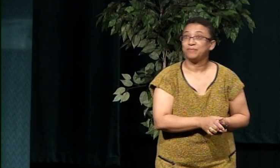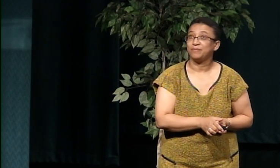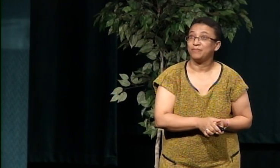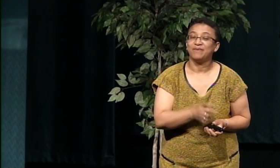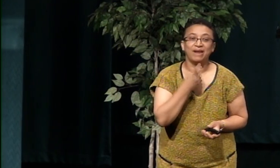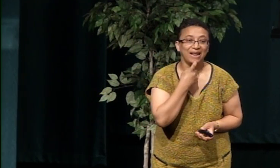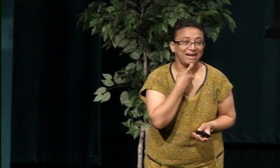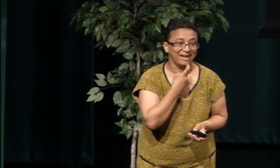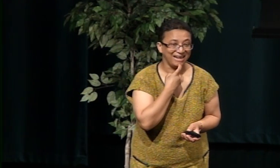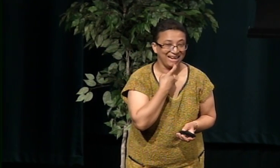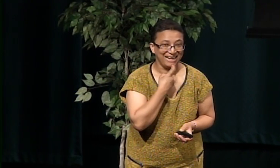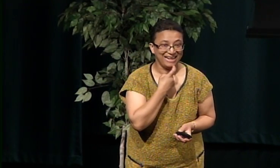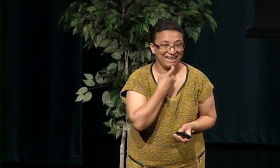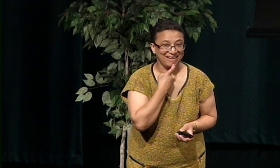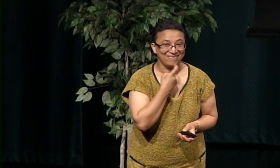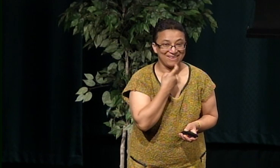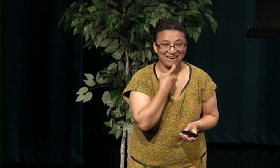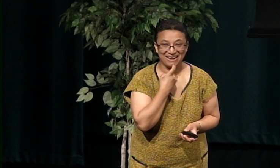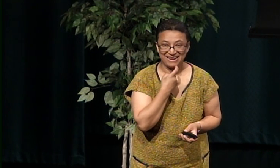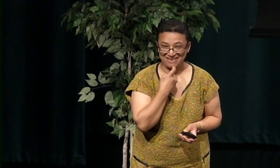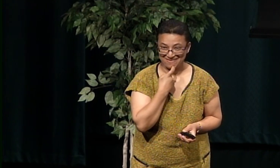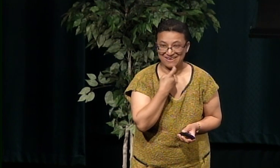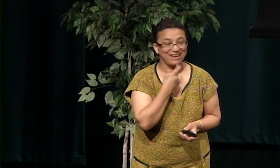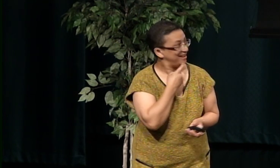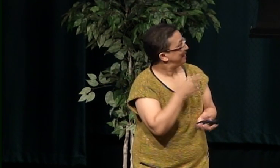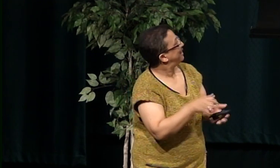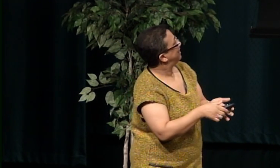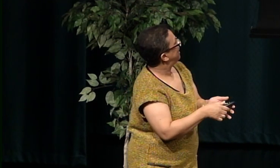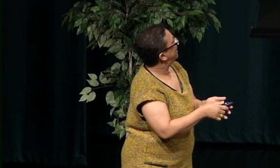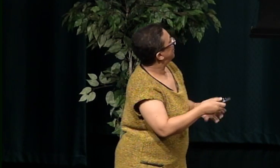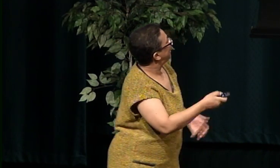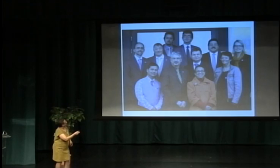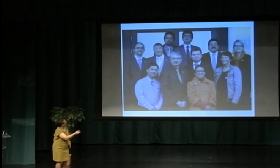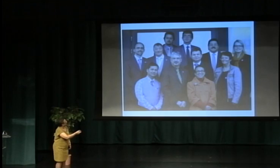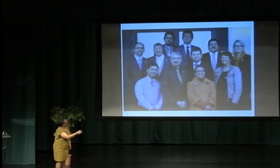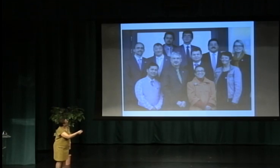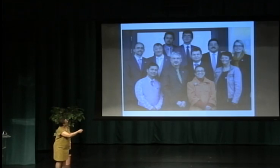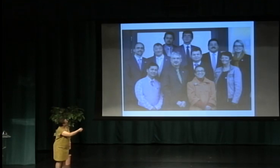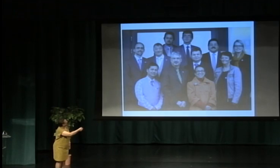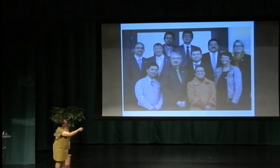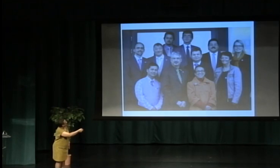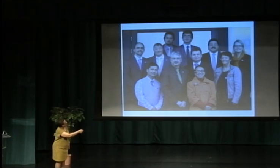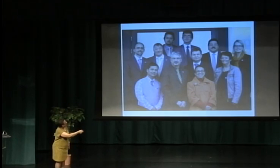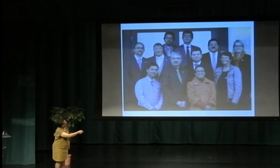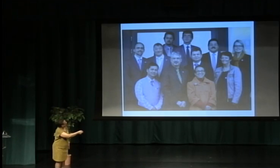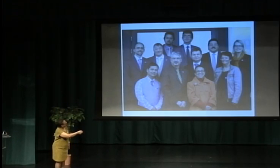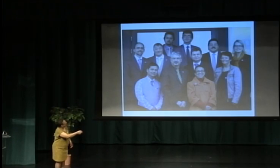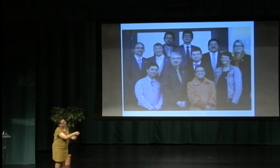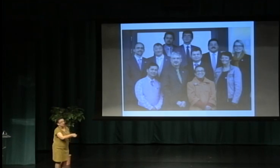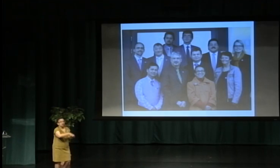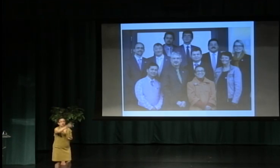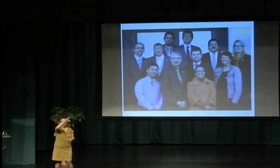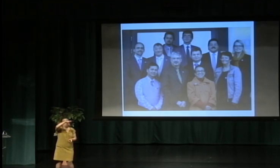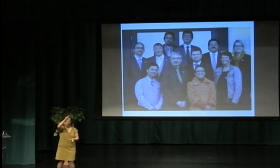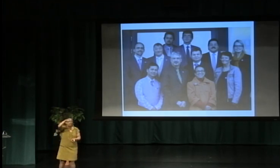Finland.